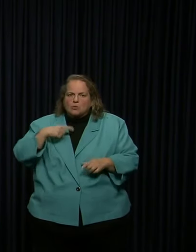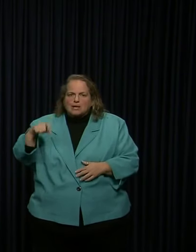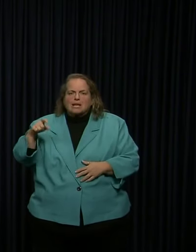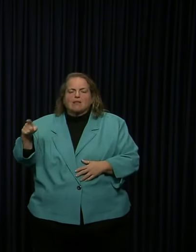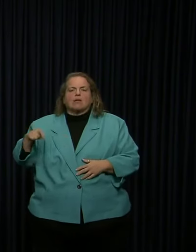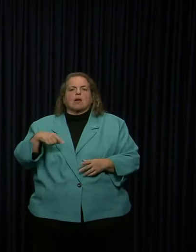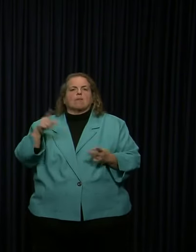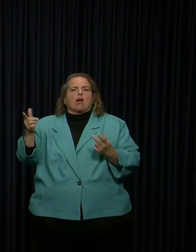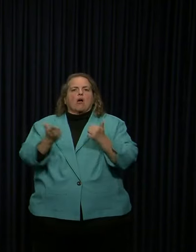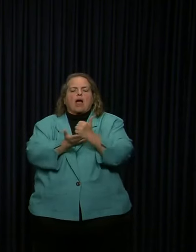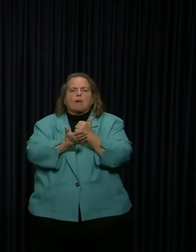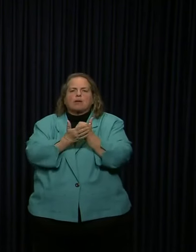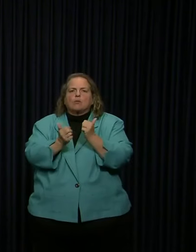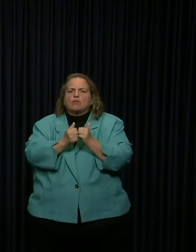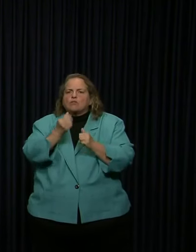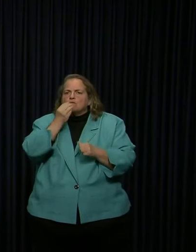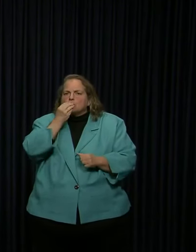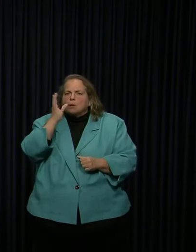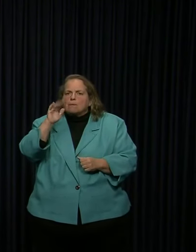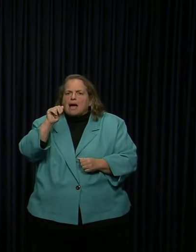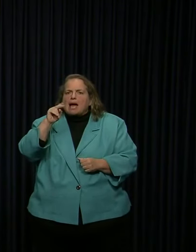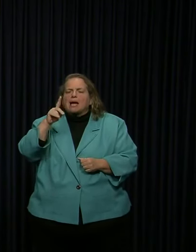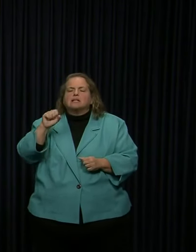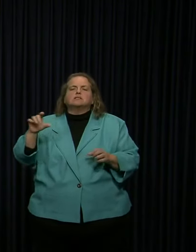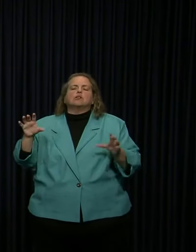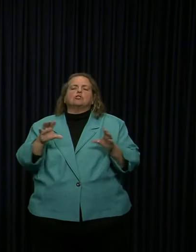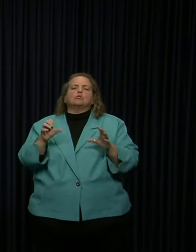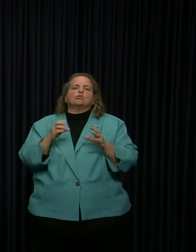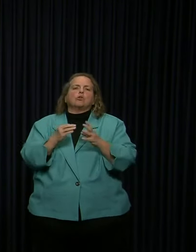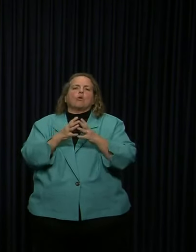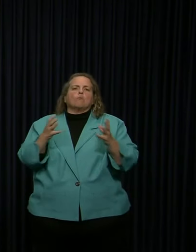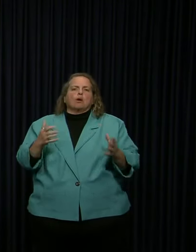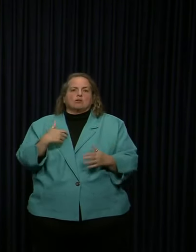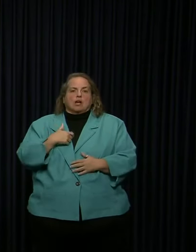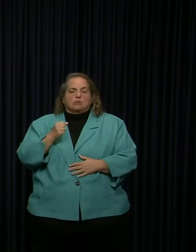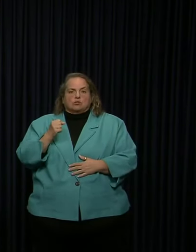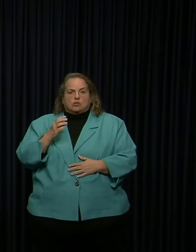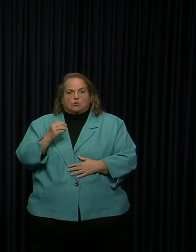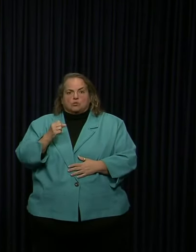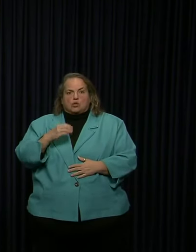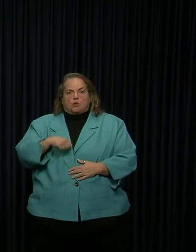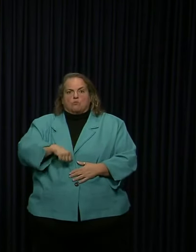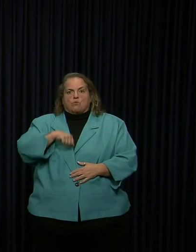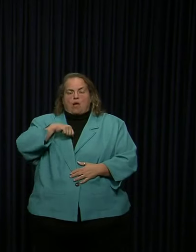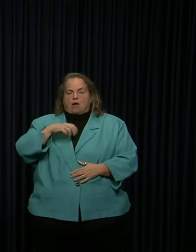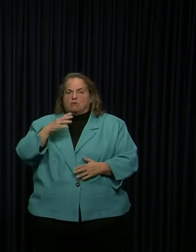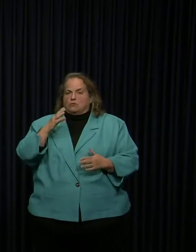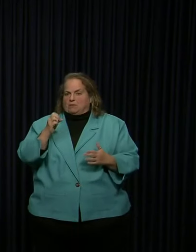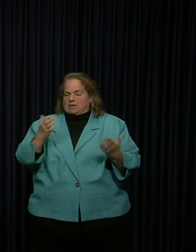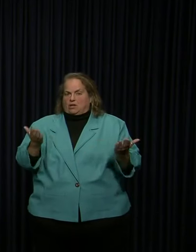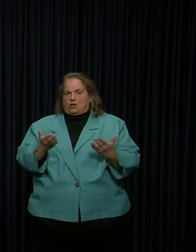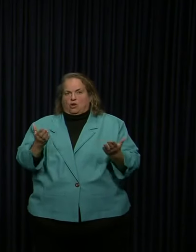CREDENTIALING DIRECTLY WITH ME AND THE GOVERNOR'S OFFICE THEY ARE A BIG PART OF TEAM KENTUCKY. I WANT TO THANK ALL OF THEY